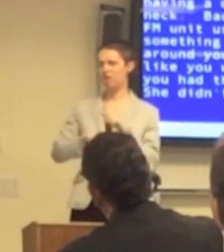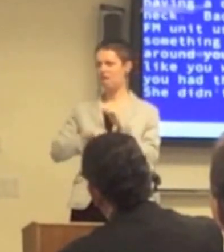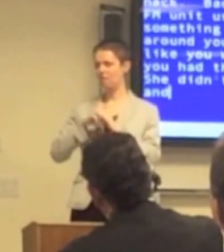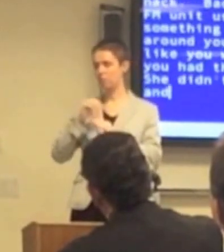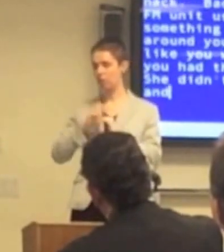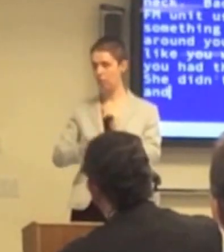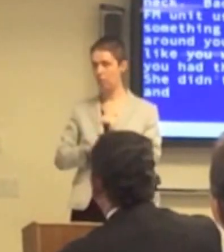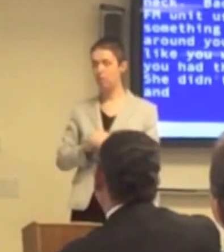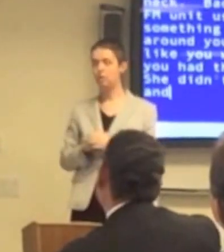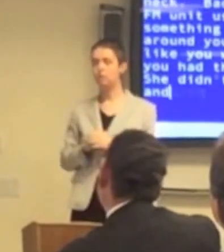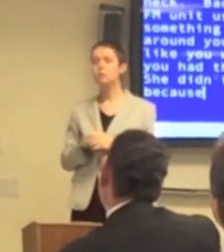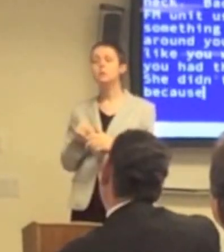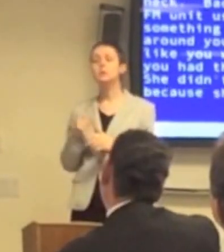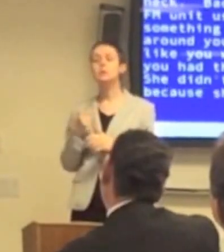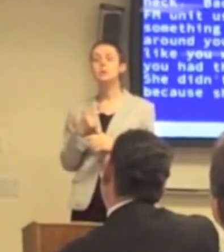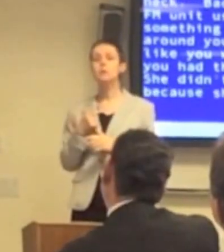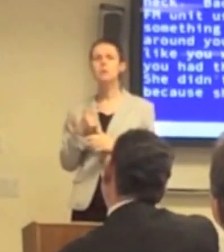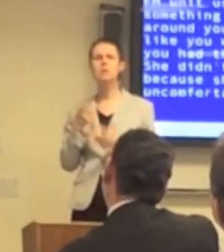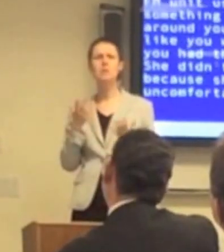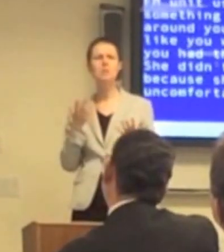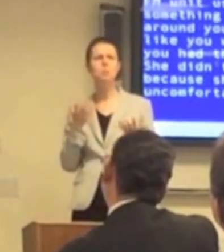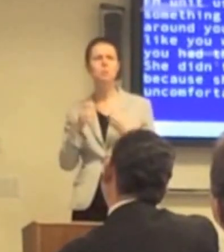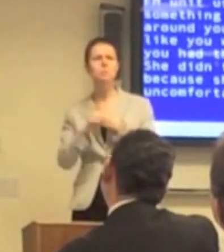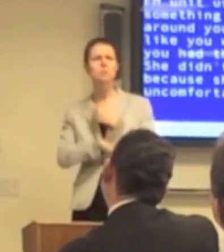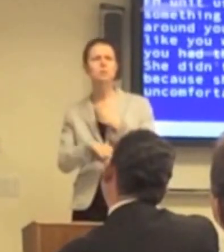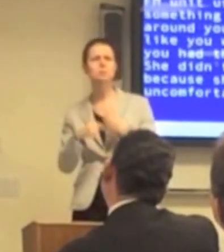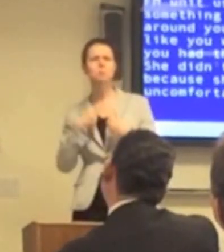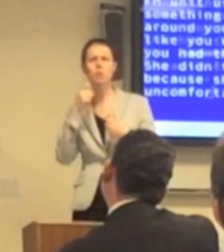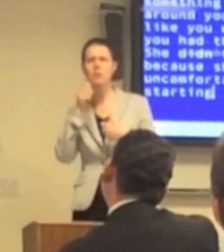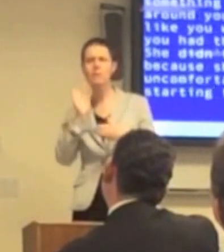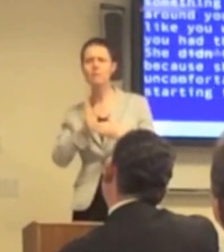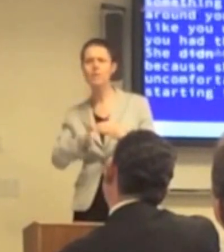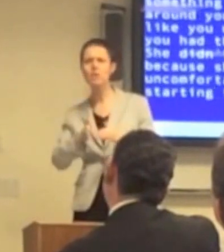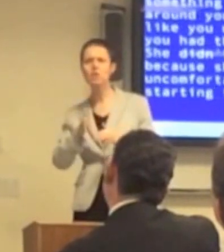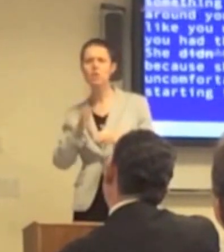I was starting to get penalized for not completing a verbal assignment despite